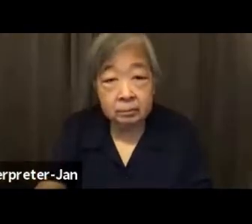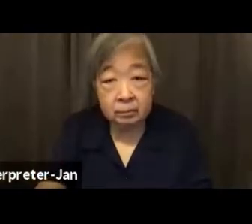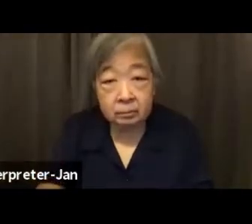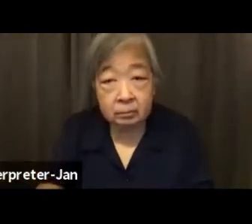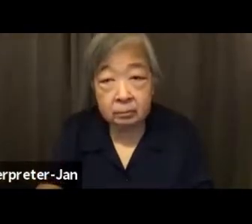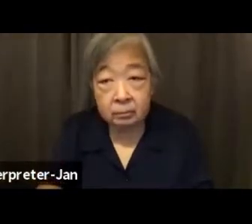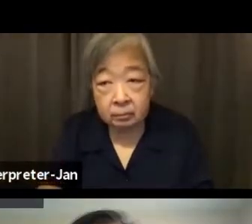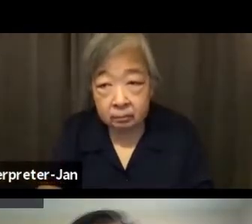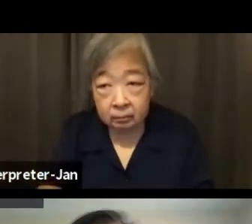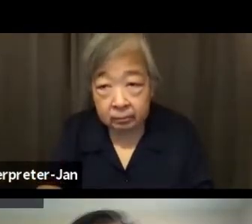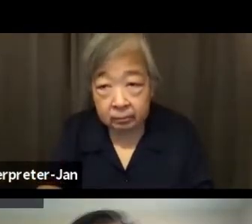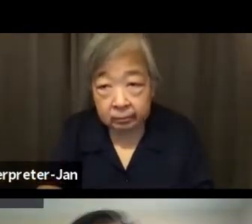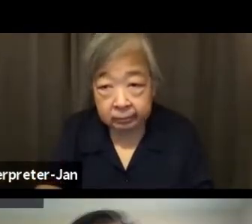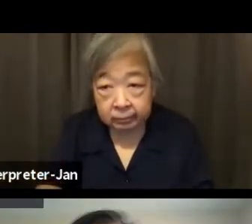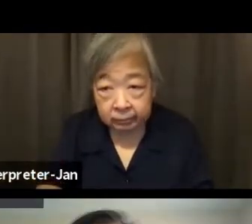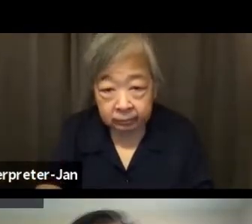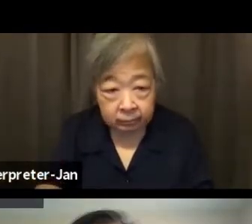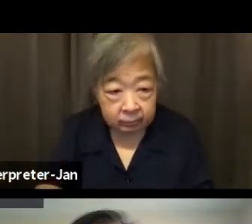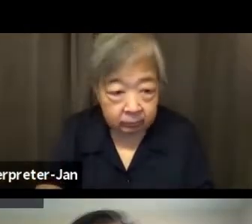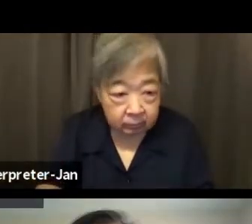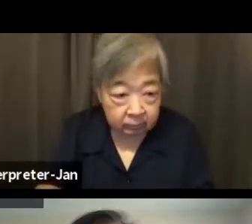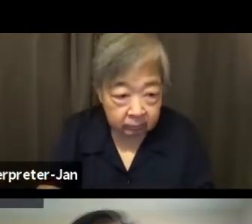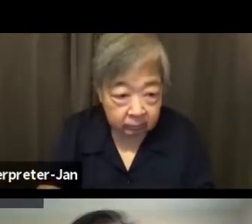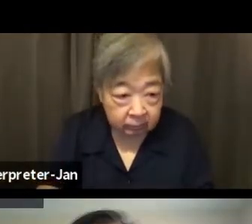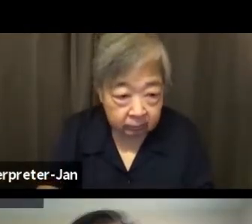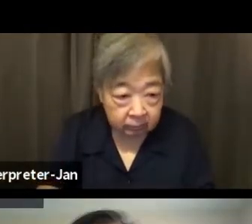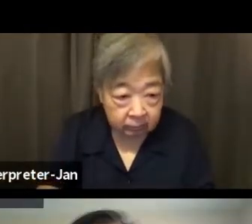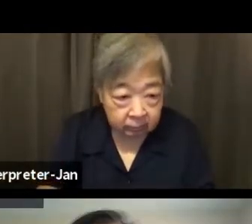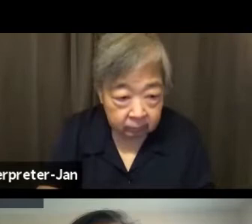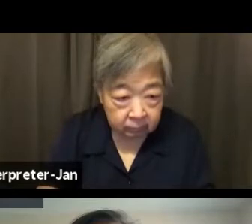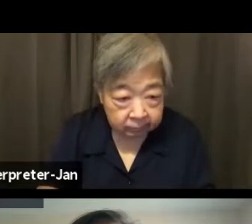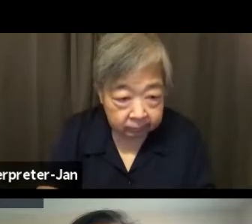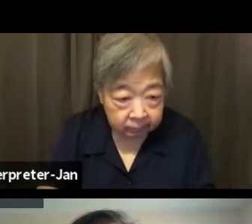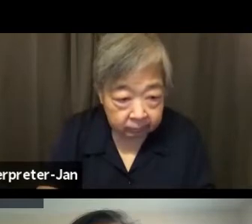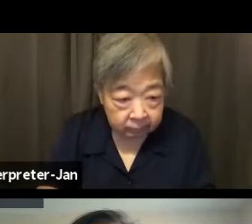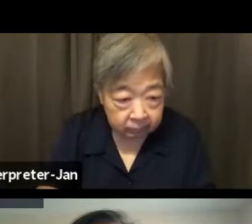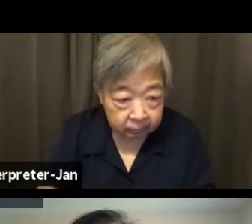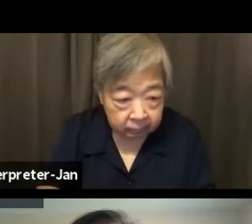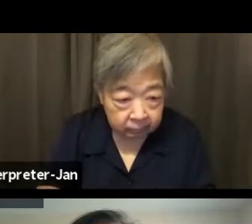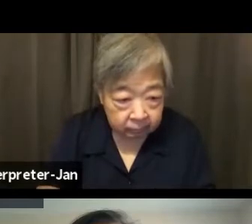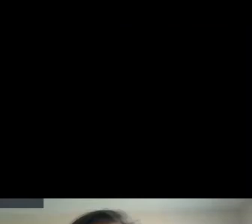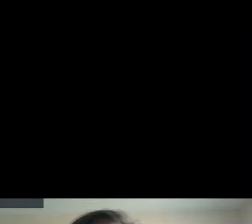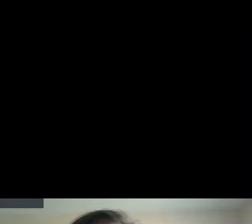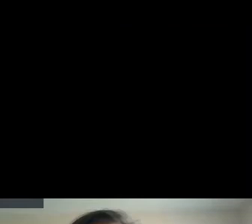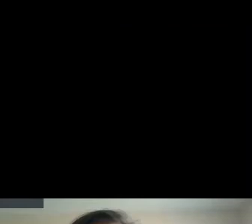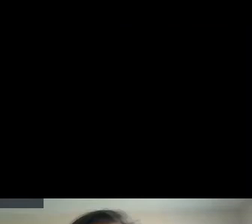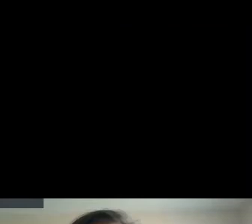All right, well, let's see.